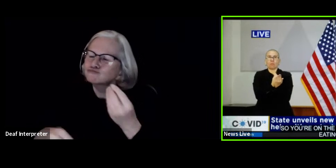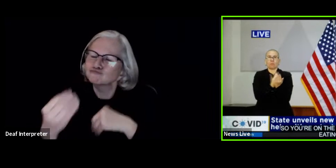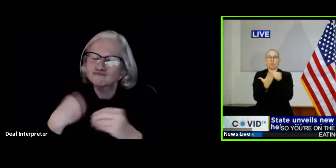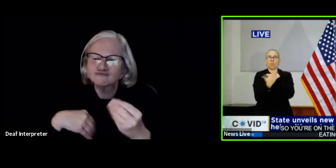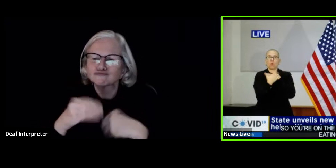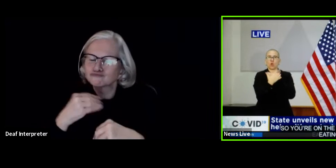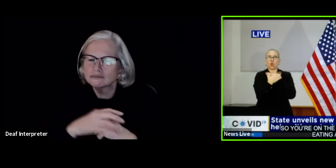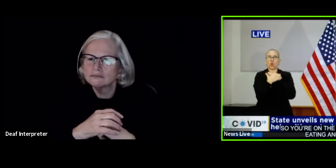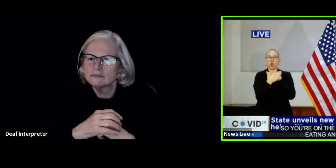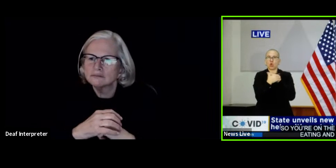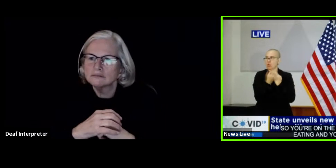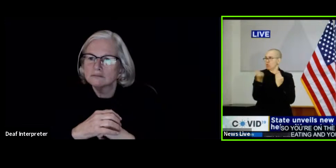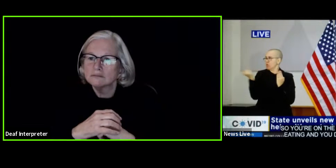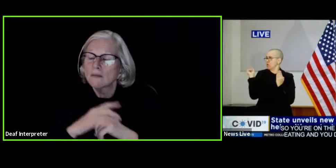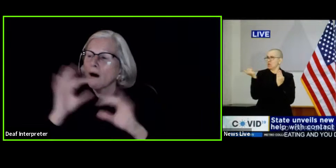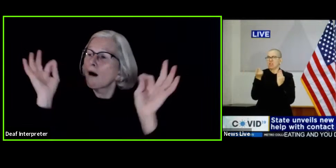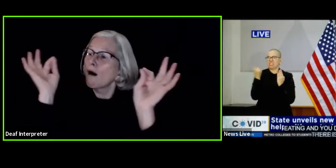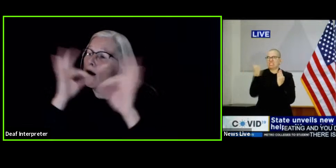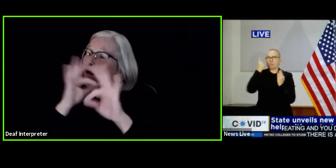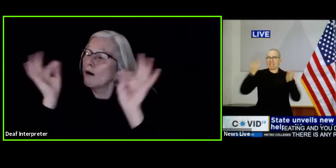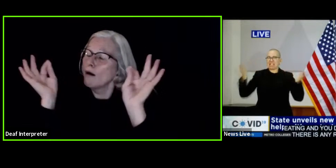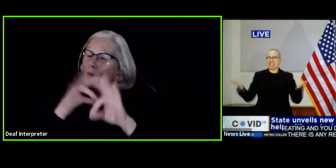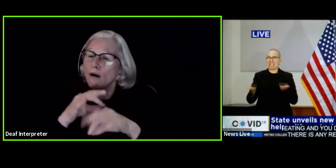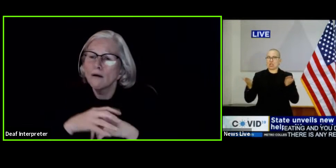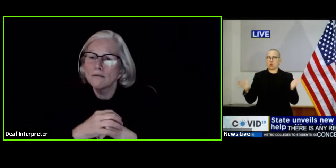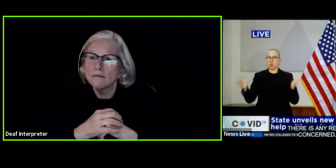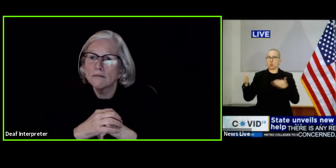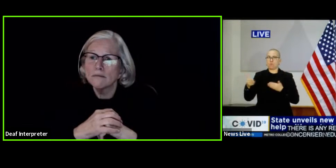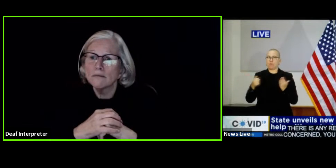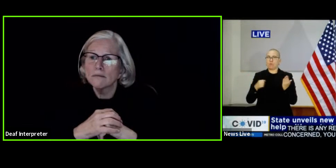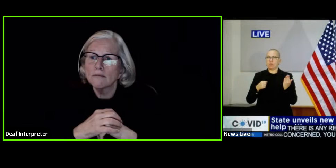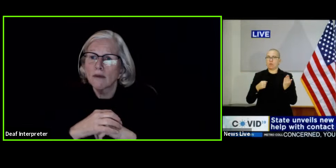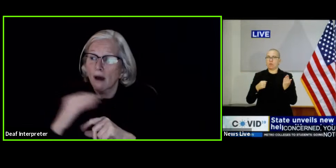YOU DON'T HAVE TO PUT THE CODE IN YOUR PHONE AND YOU DON'T HAVE